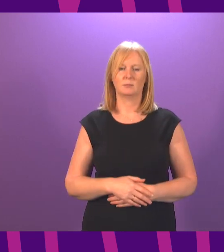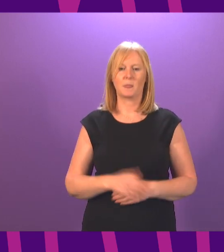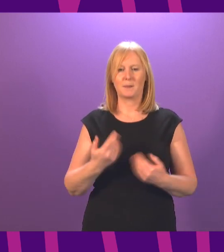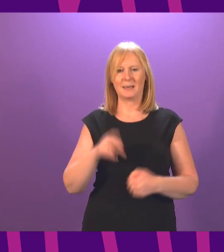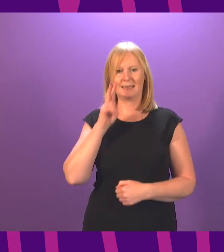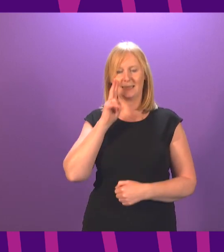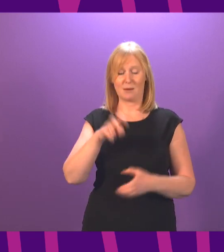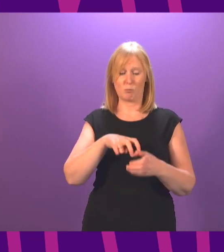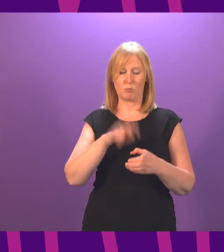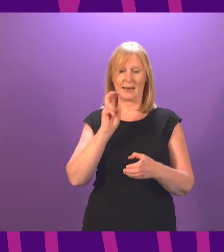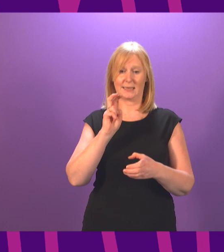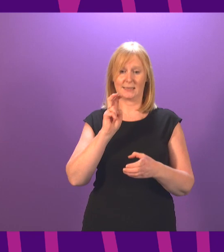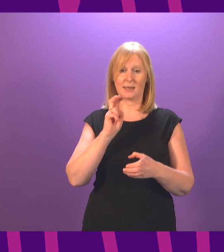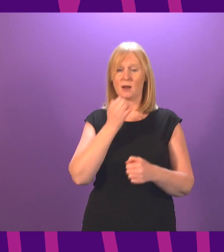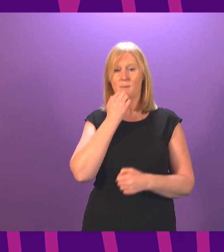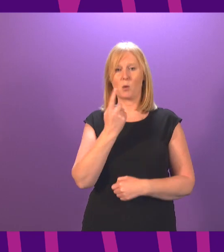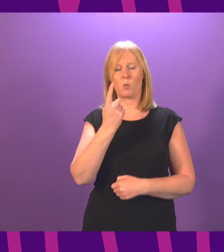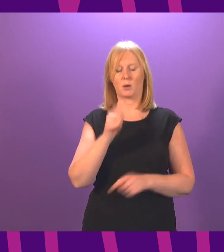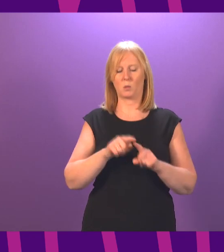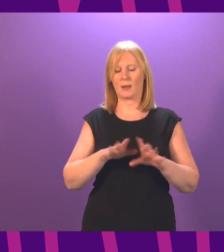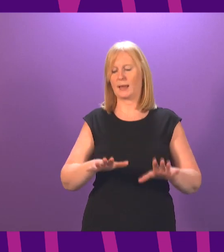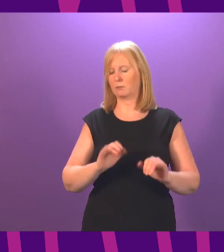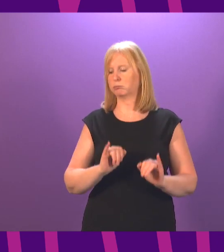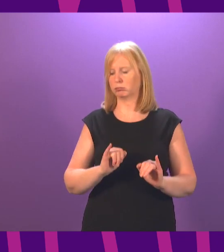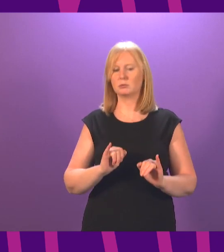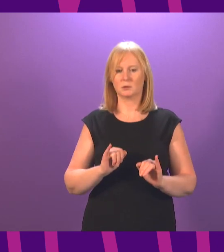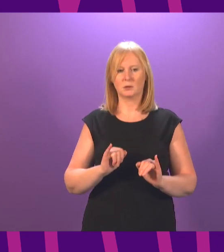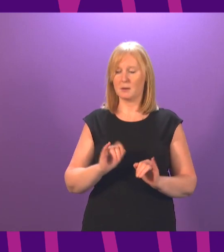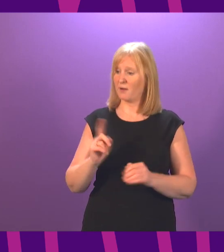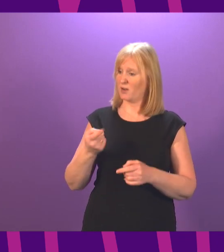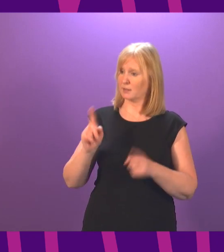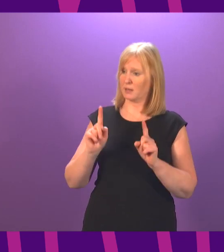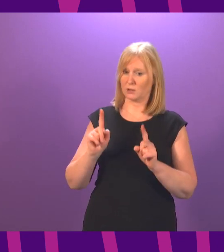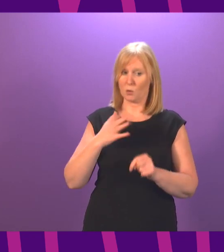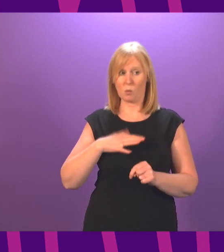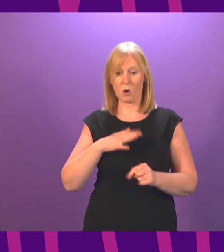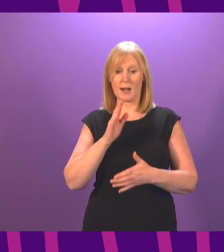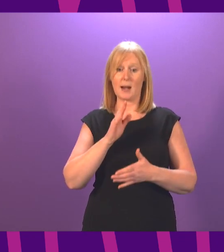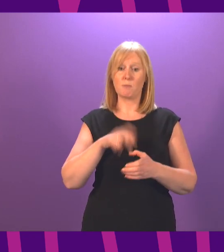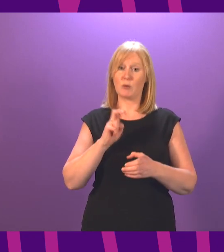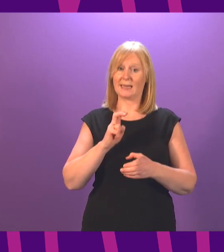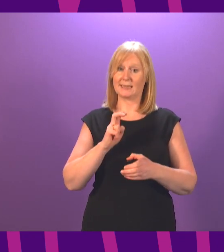seen what Brexit 1 is like, and, despite that, the First Minister still wants Brexit 2: the